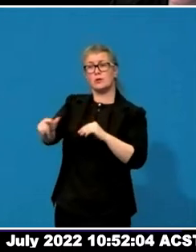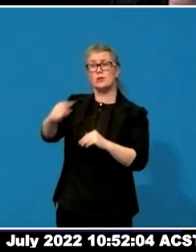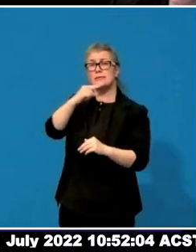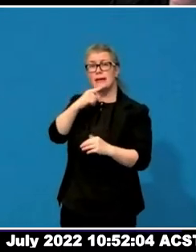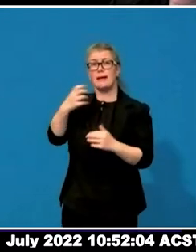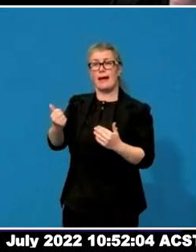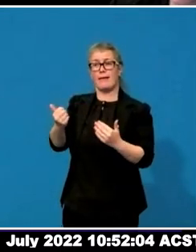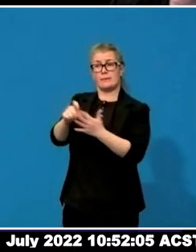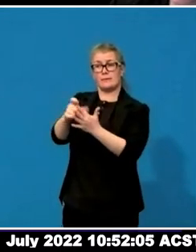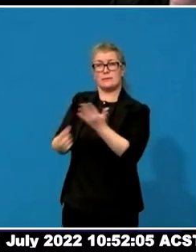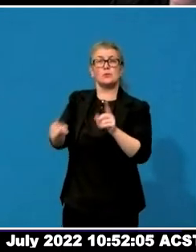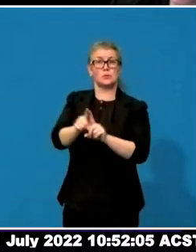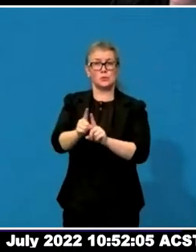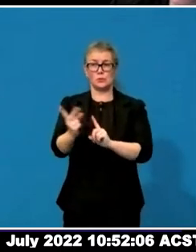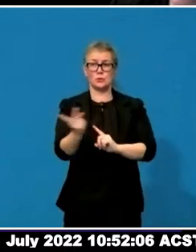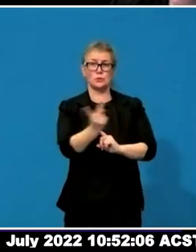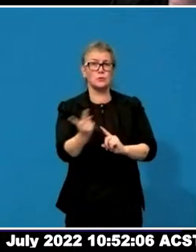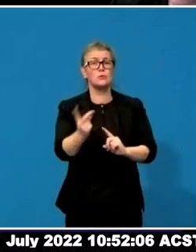Daisy will share her experiences living in Tennant Creek.